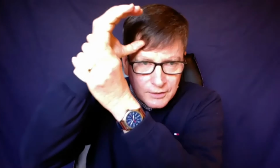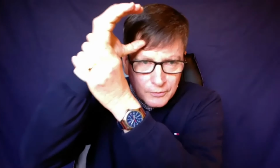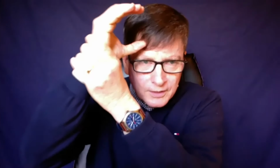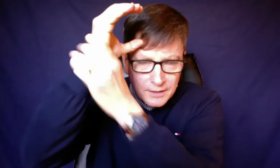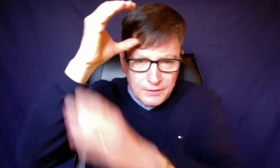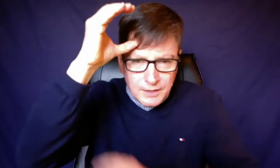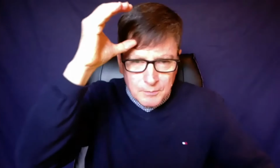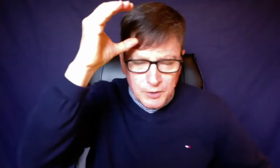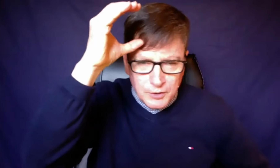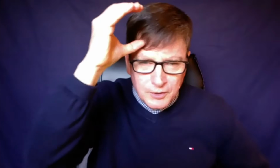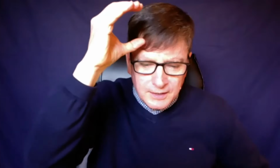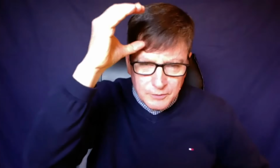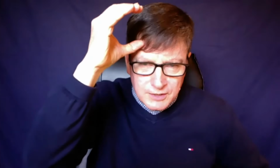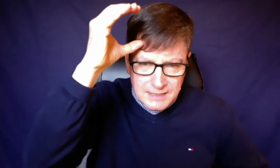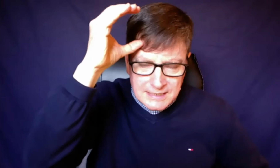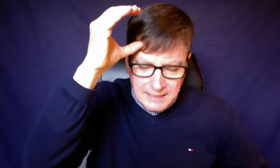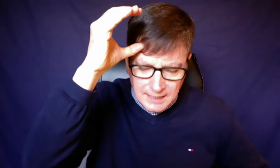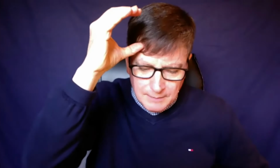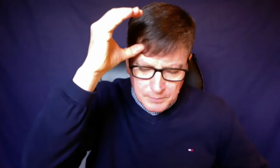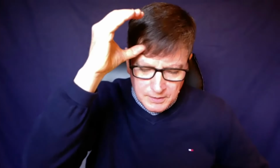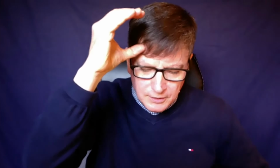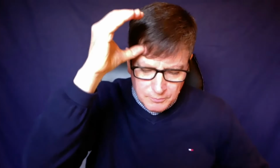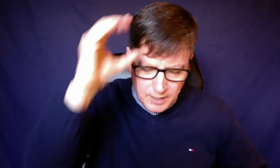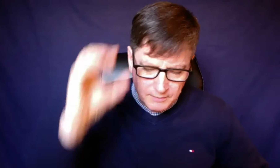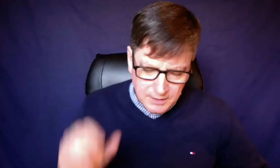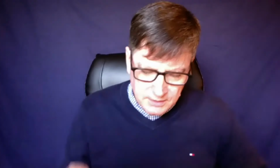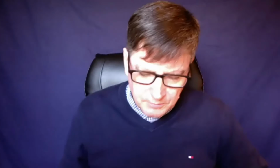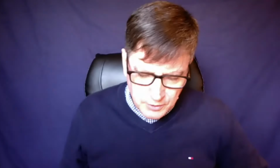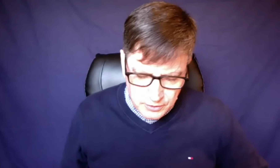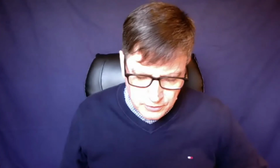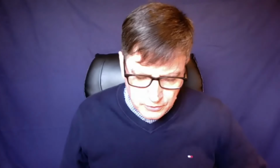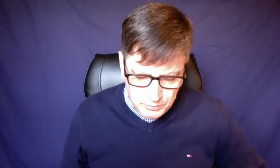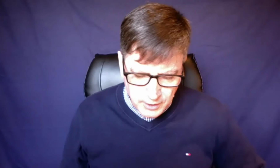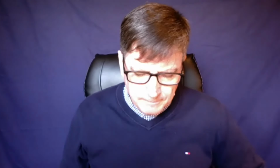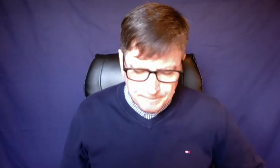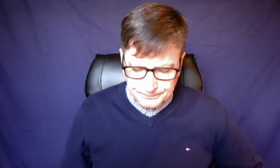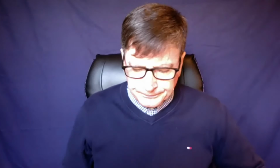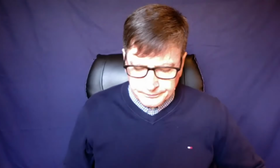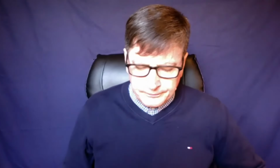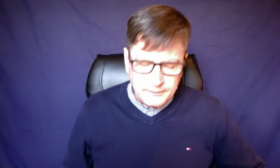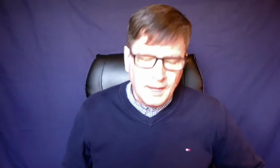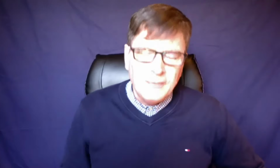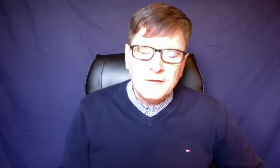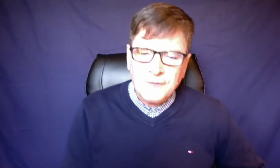ready and then they move it up to the brain and that's where they get that sign t the computer which is a C